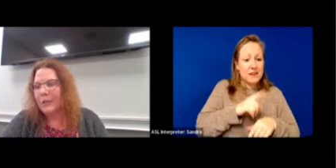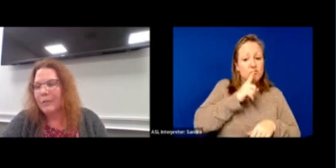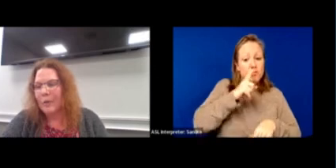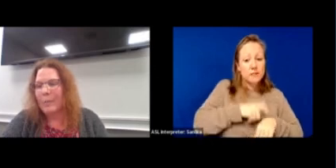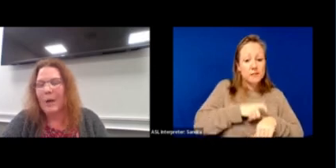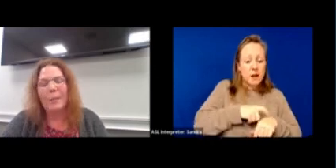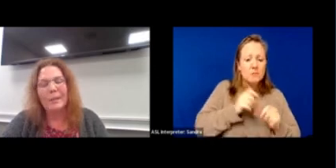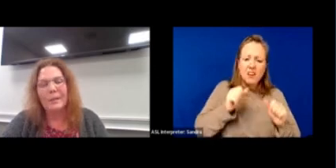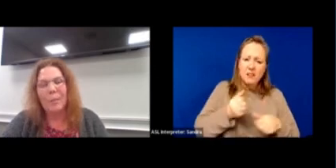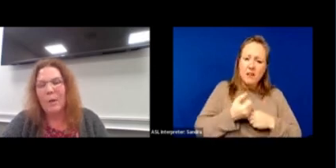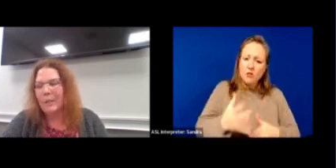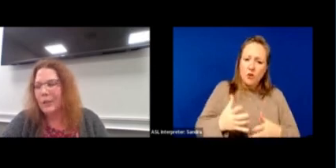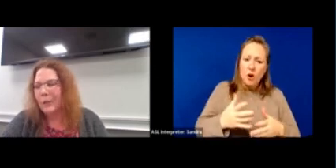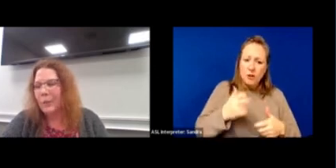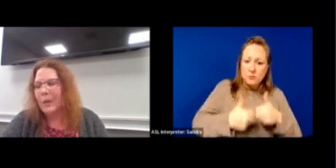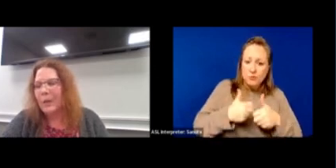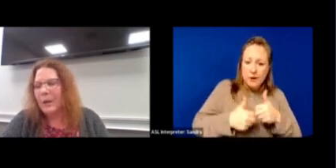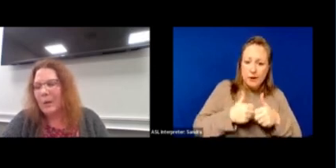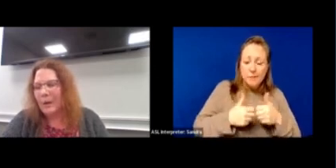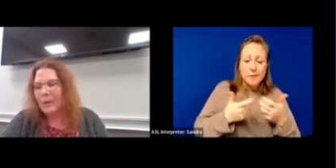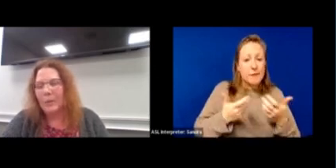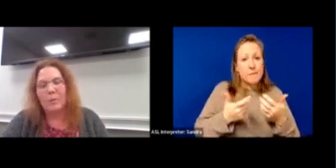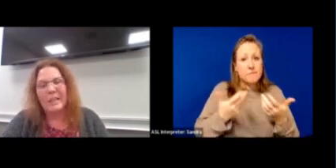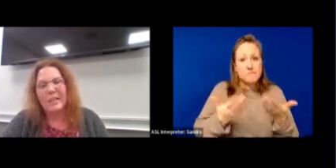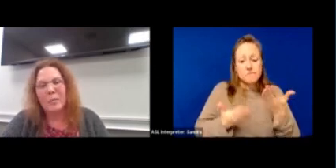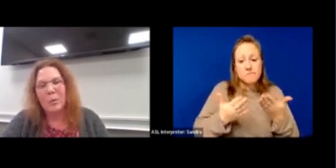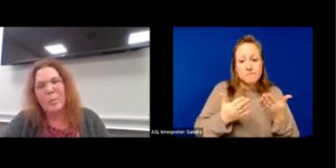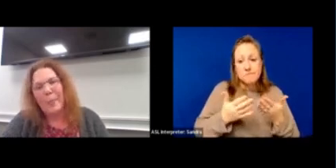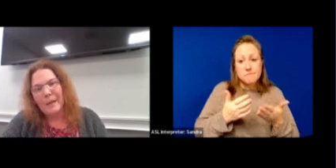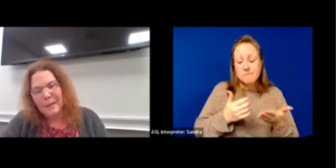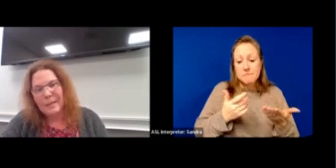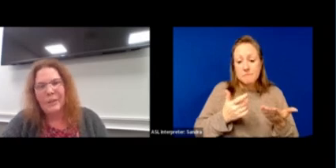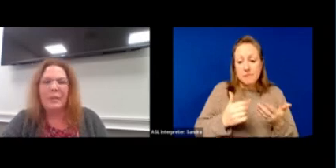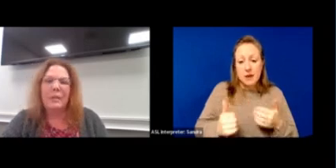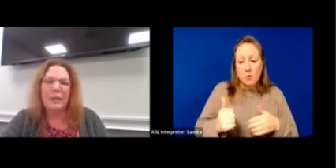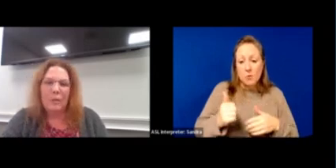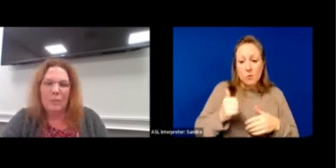issue from helping someone to go through a reasonable decision or